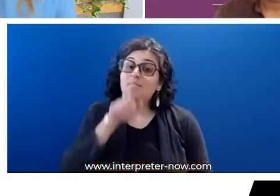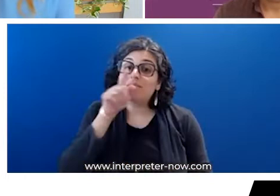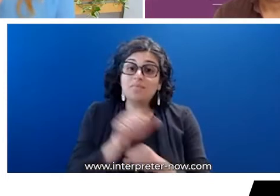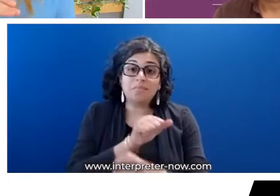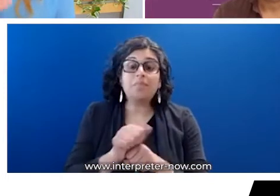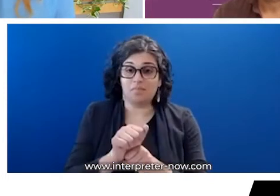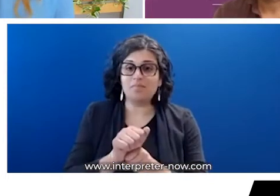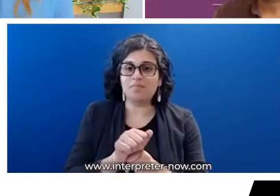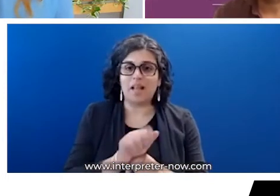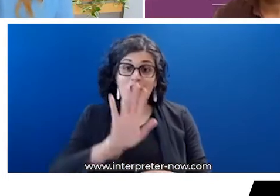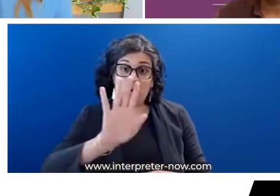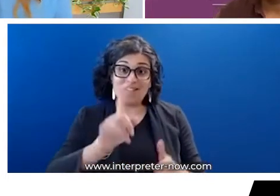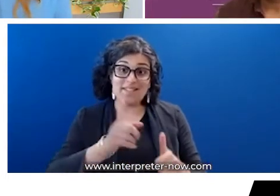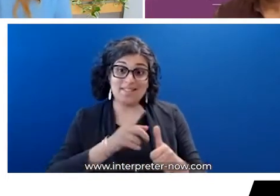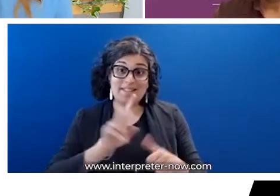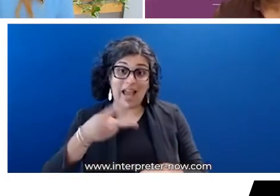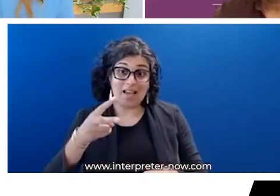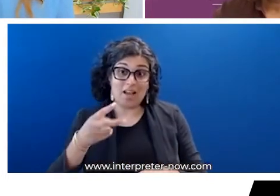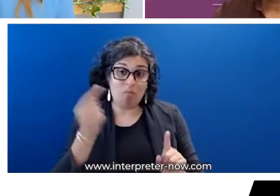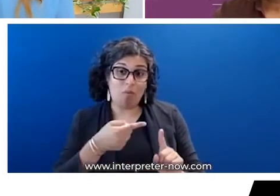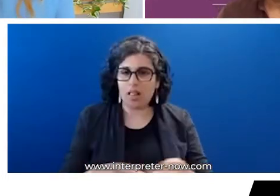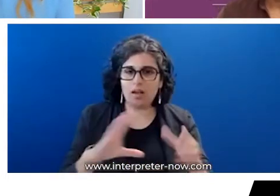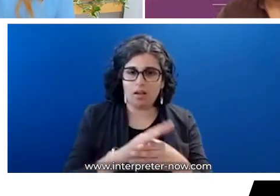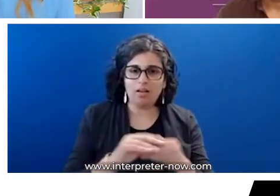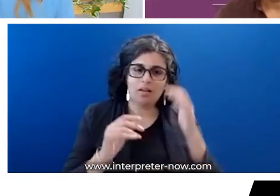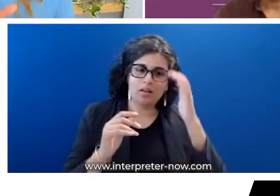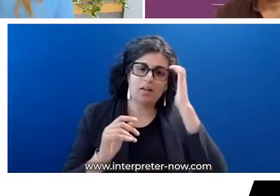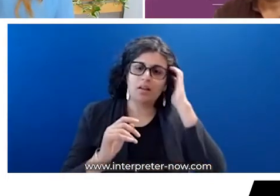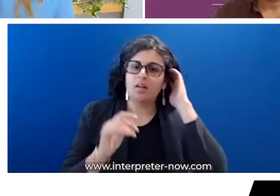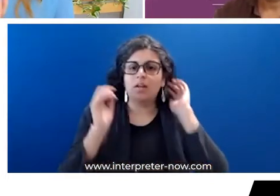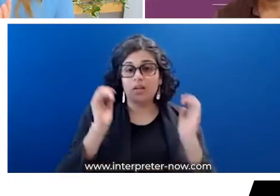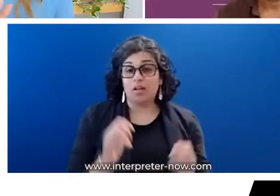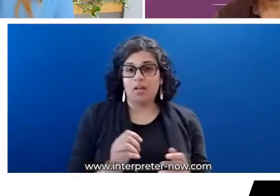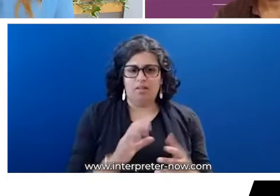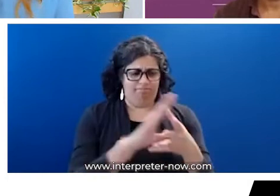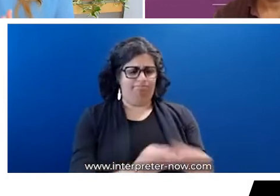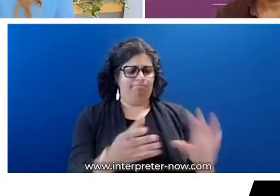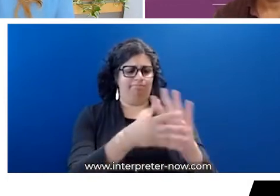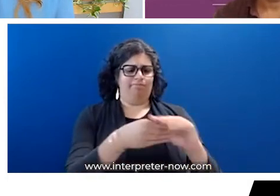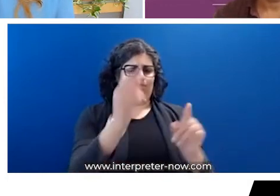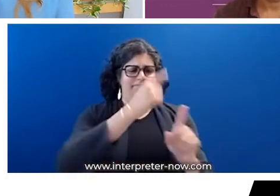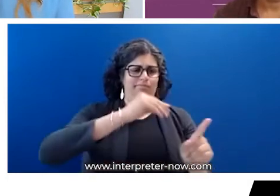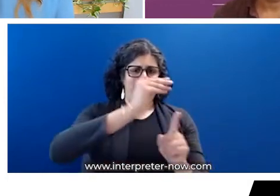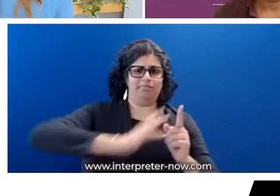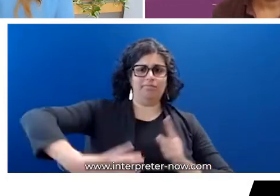You made several points. But another point you made was around storytelling and telling stories around this.